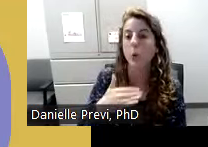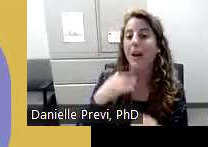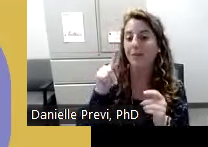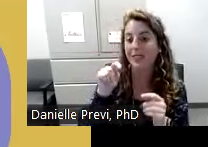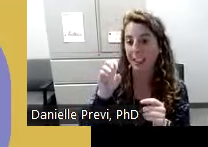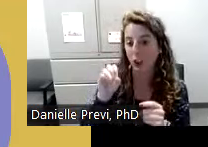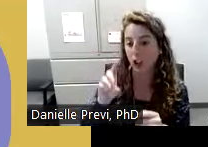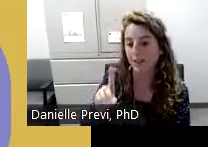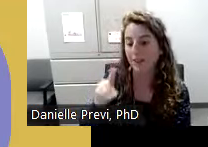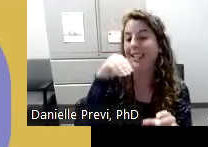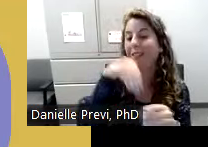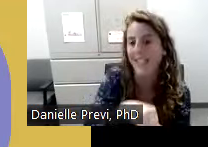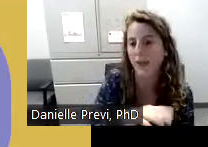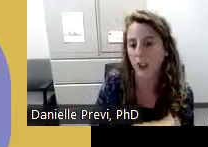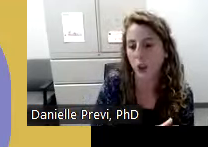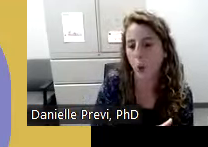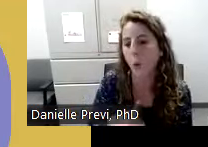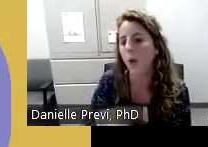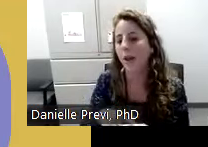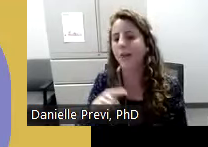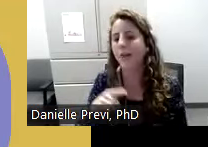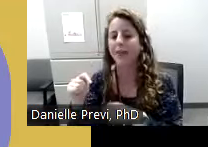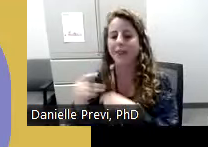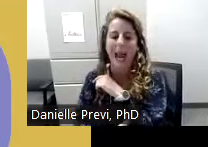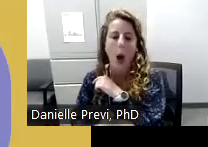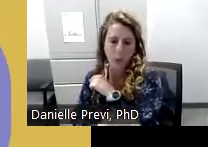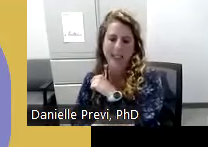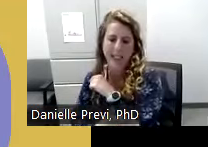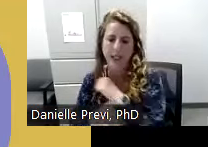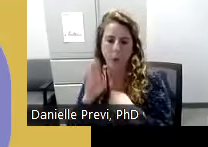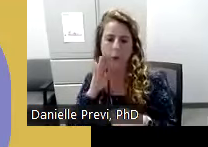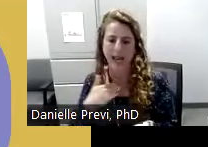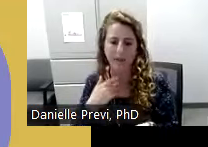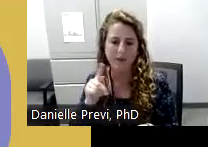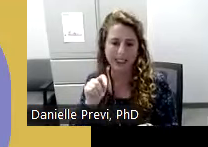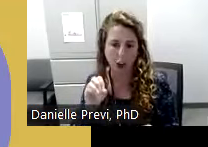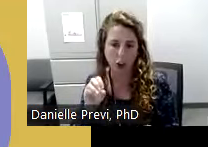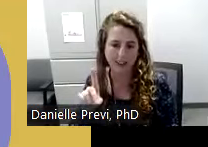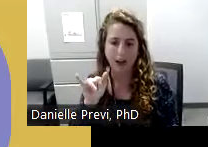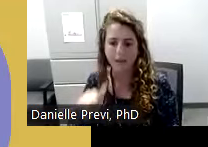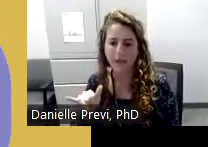teachers of the deaf and hard of hearing (some schools have them within a school,